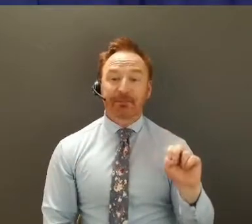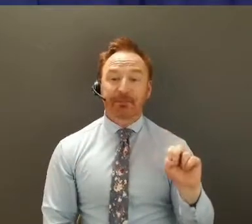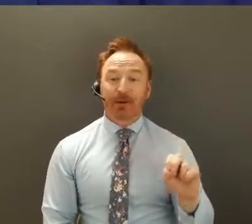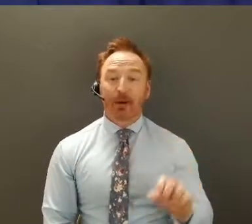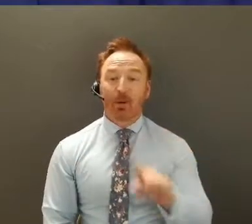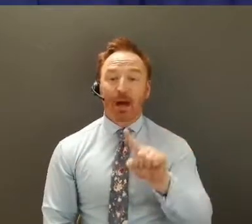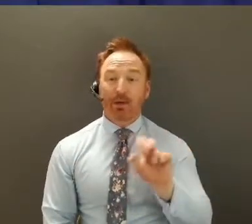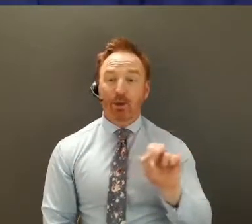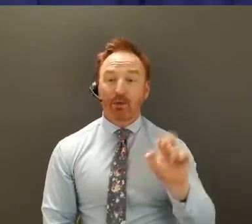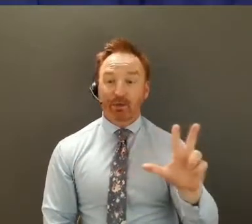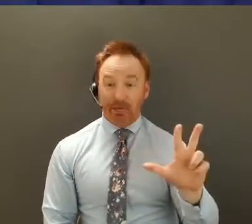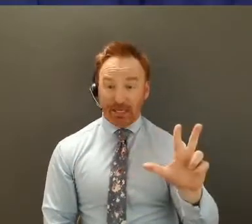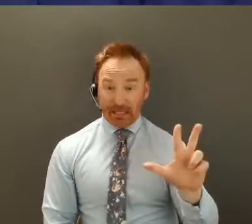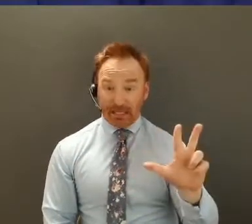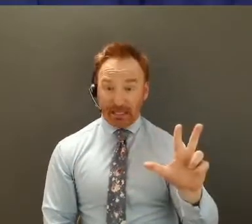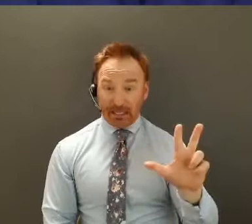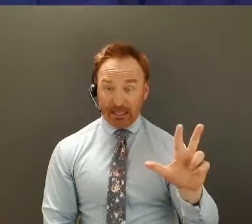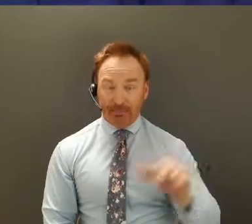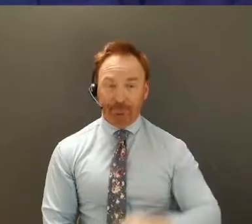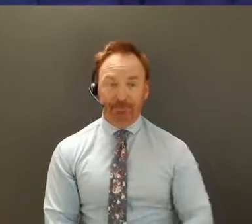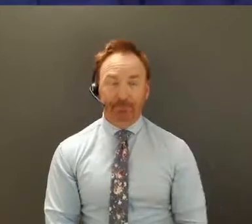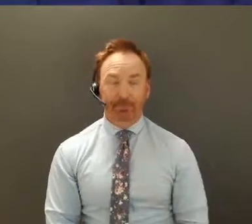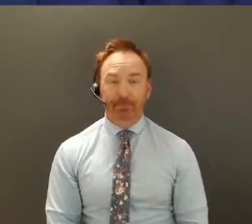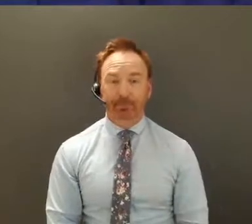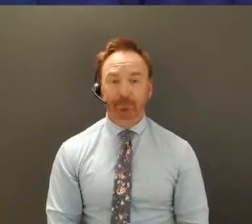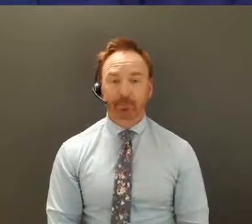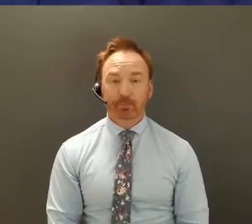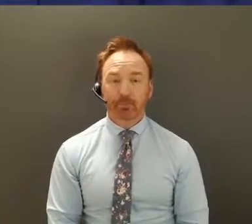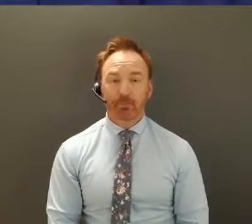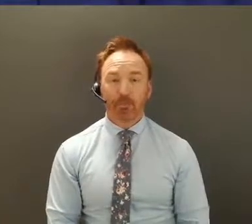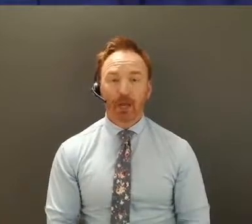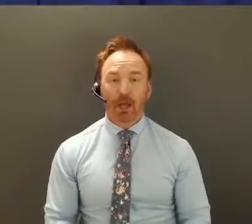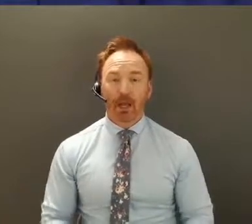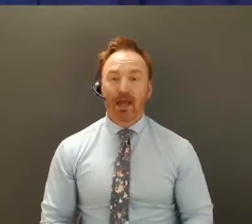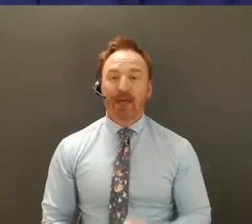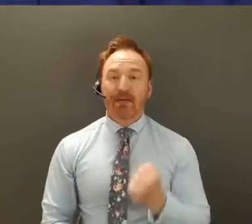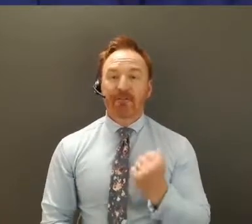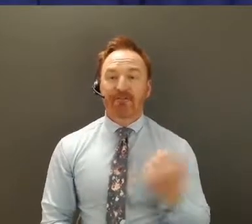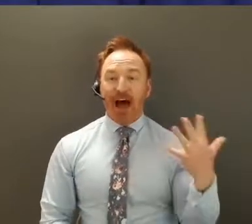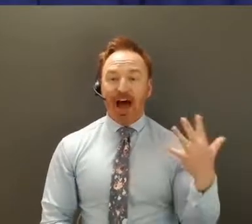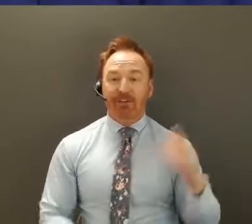Who will you embrace when this outbreak subsides and we learn